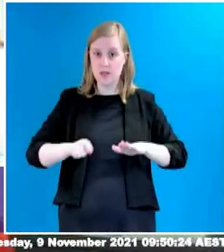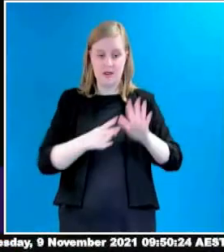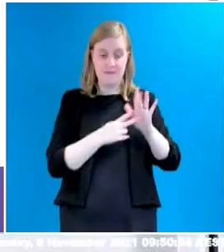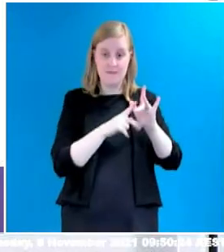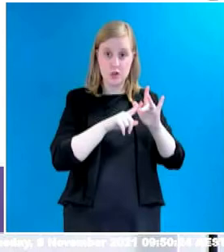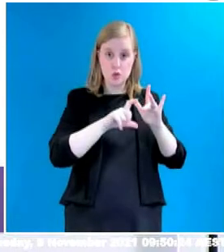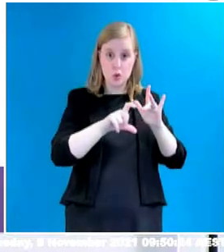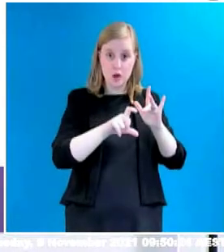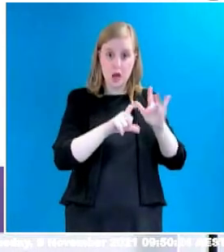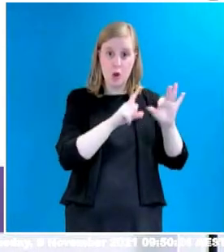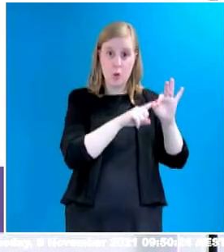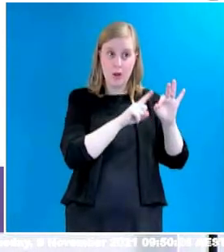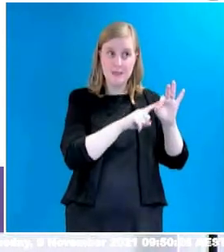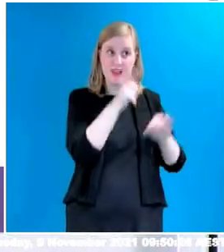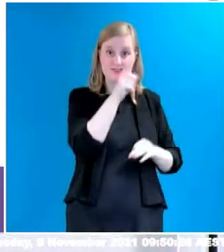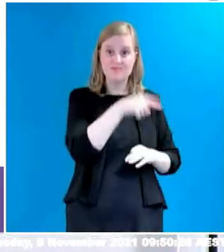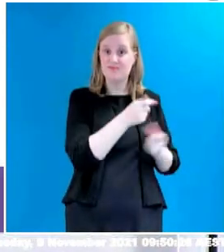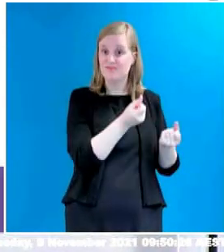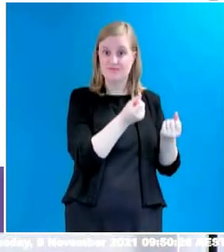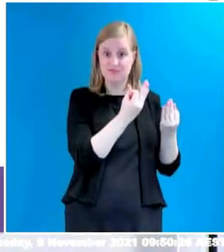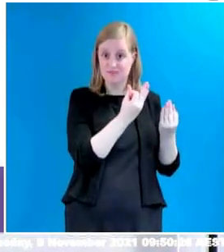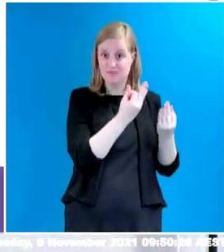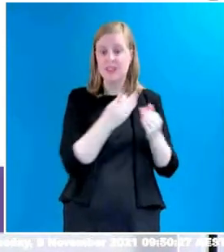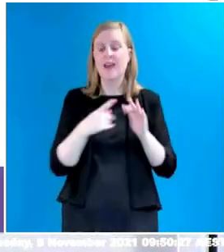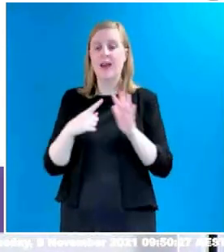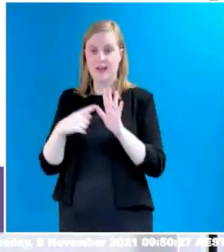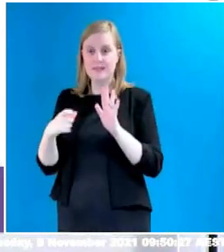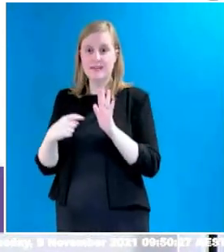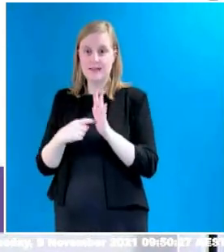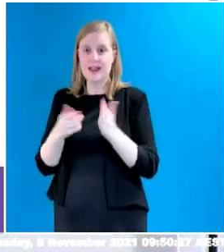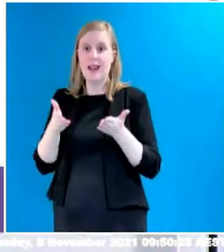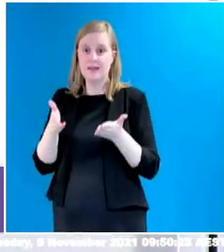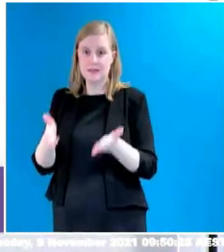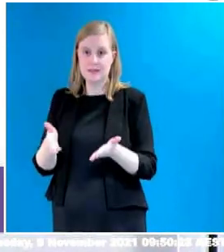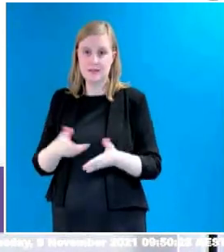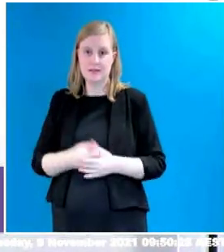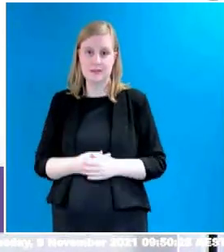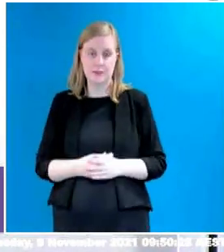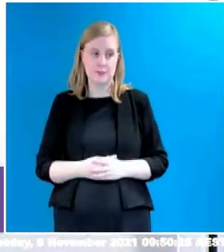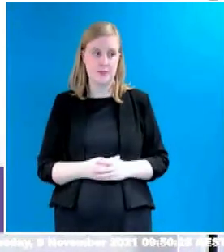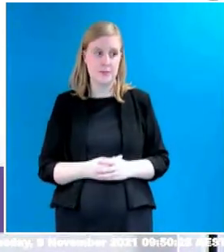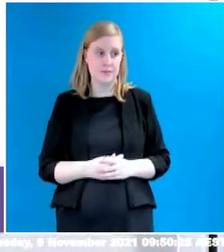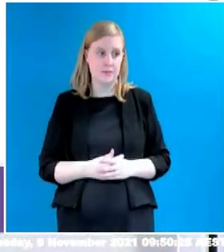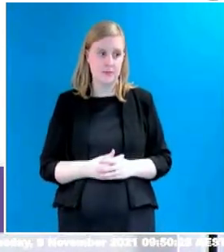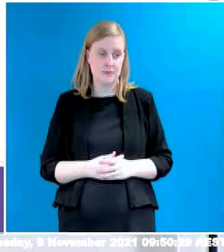Does the concept of direct right of action also include the powers